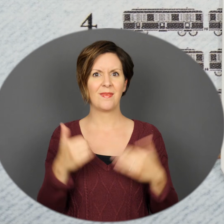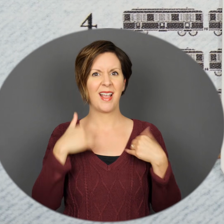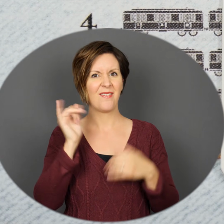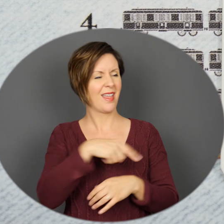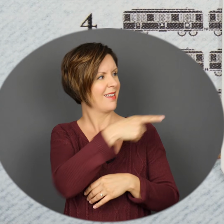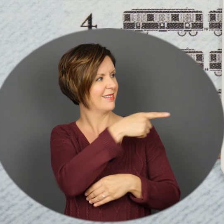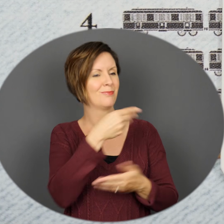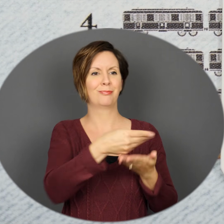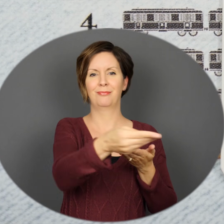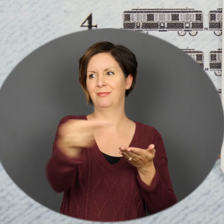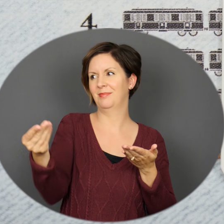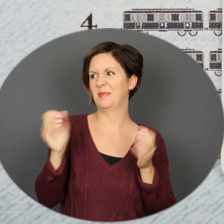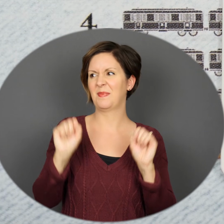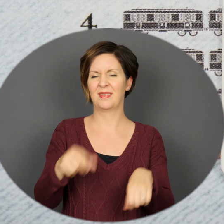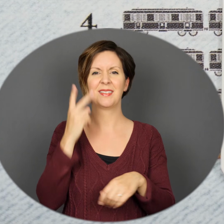the table to make it easier for people to see.